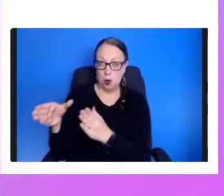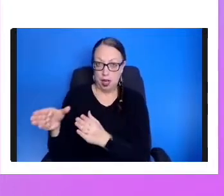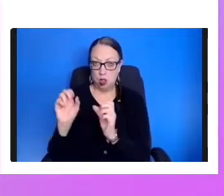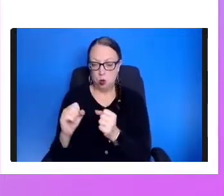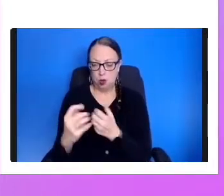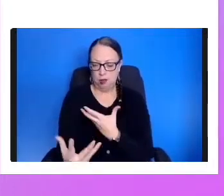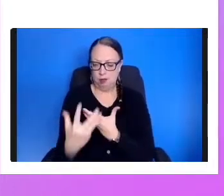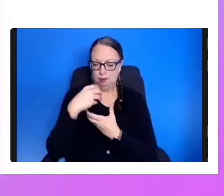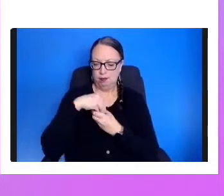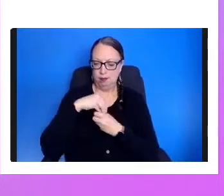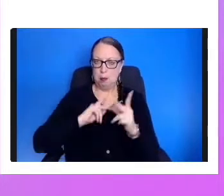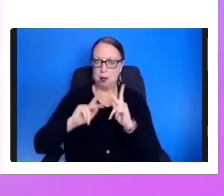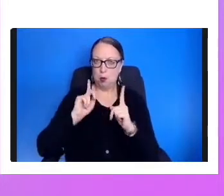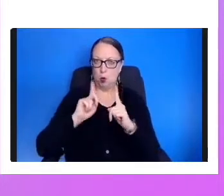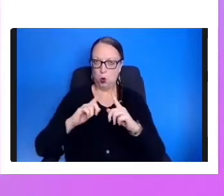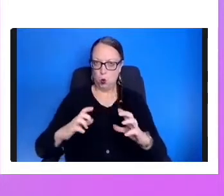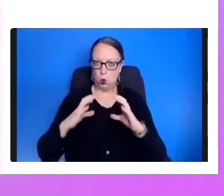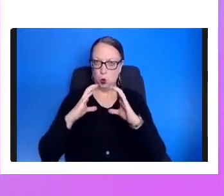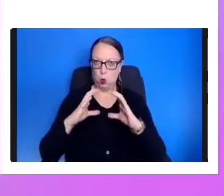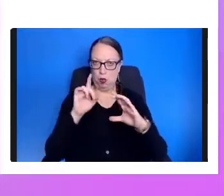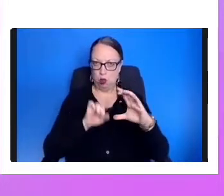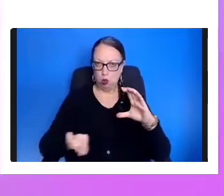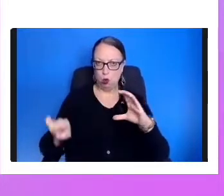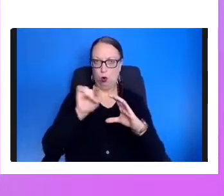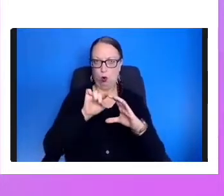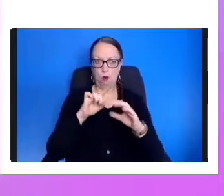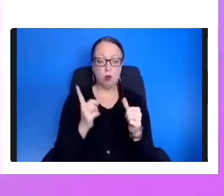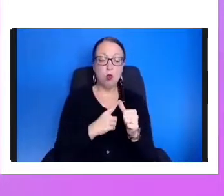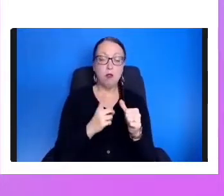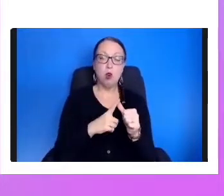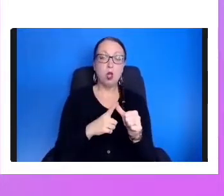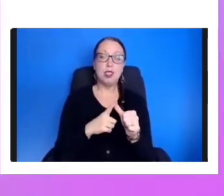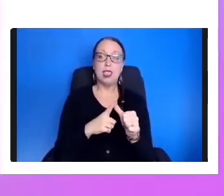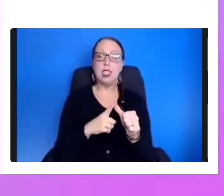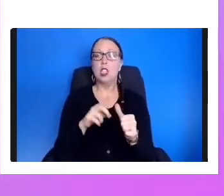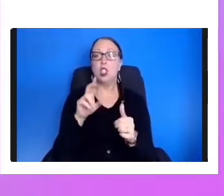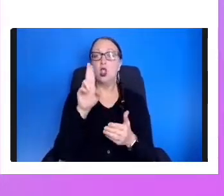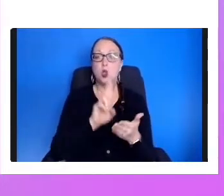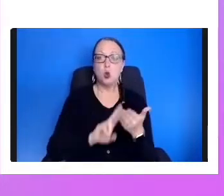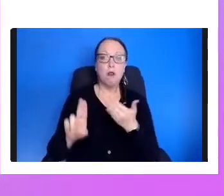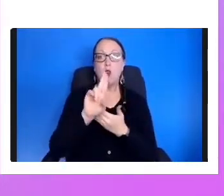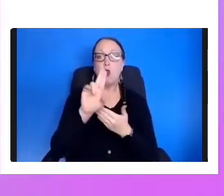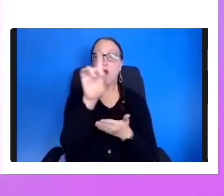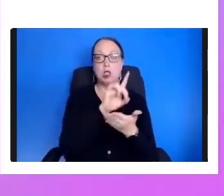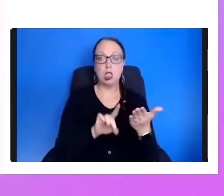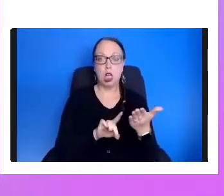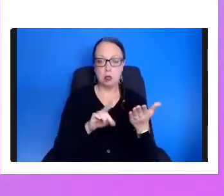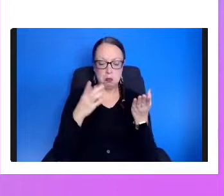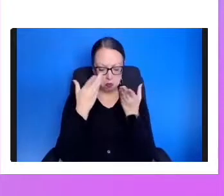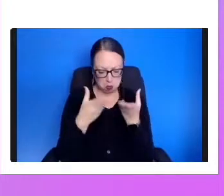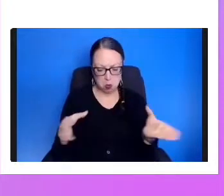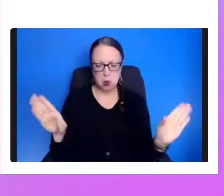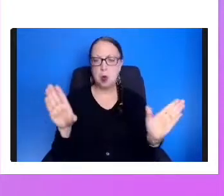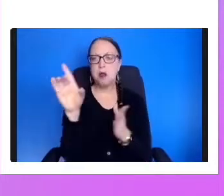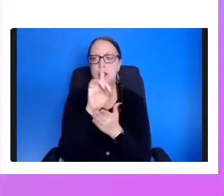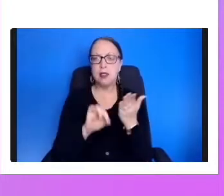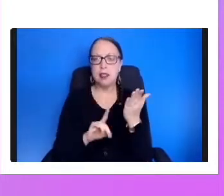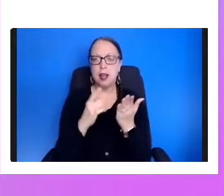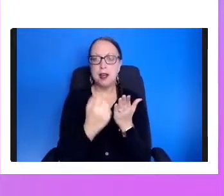the first one is really what we think of as universal design which is just designing more broadly so that everyone can experience it as it is designed